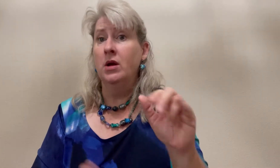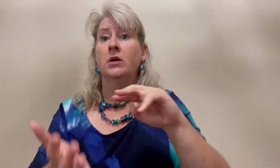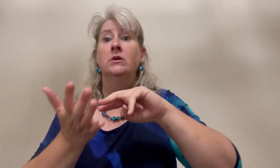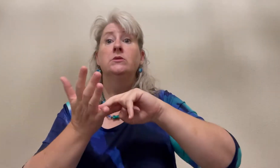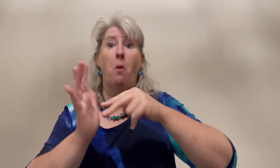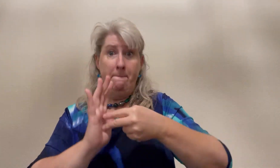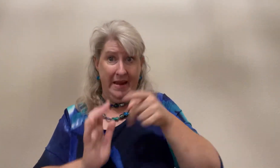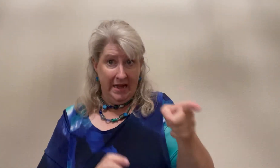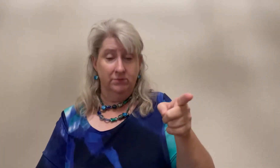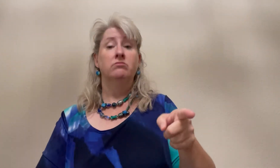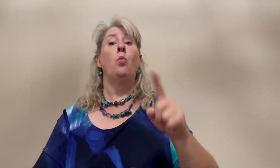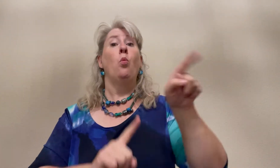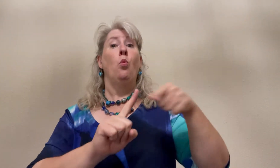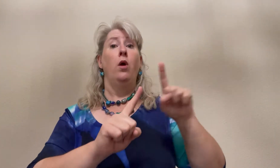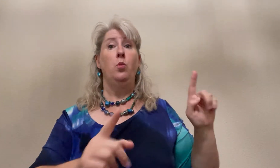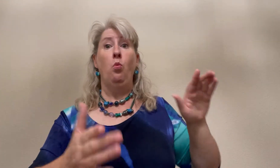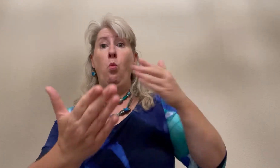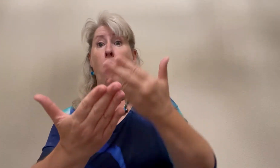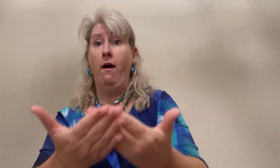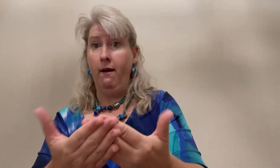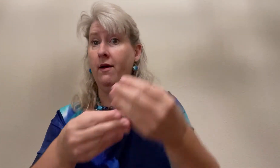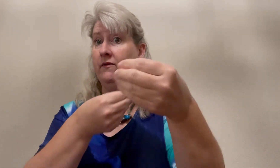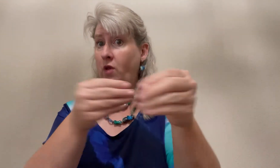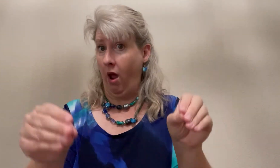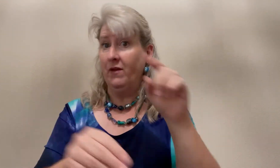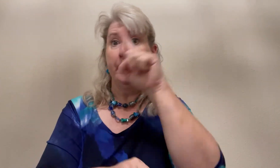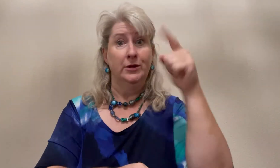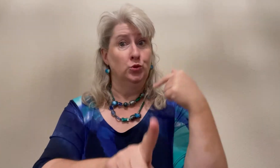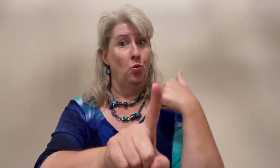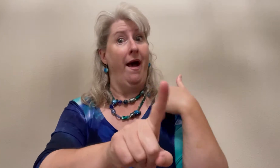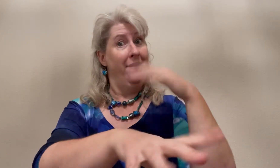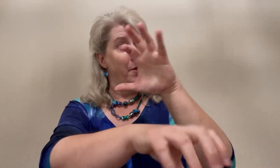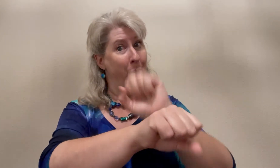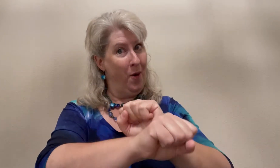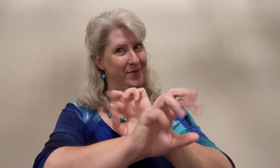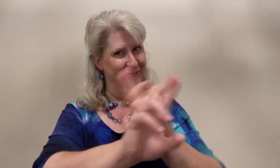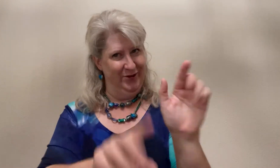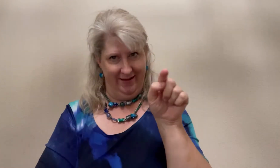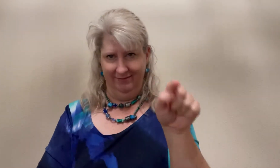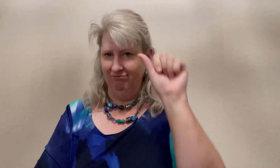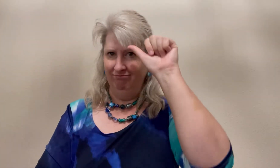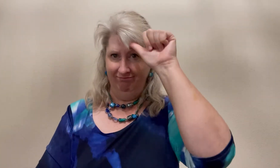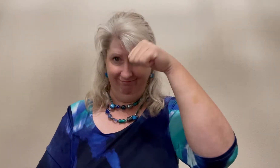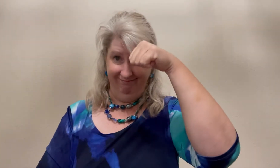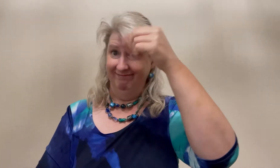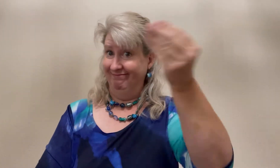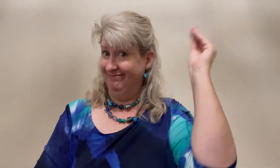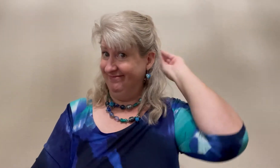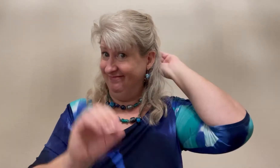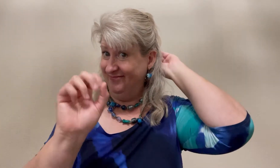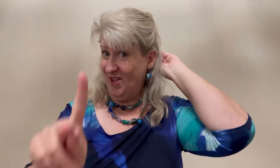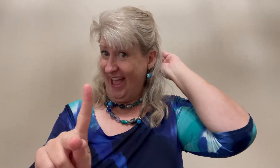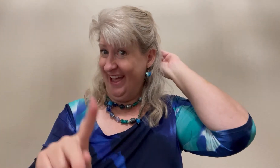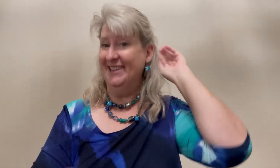When you arrive at the office, make sure you have your appointment already scheduled.